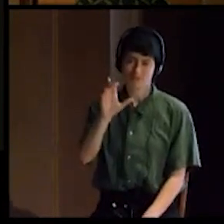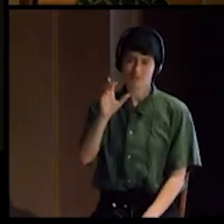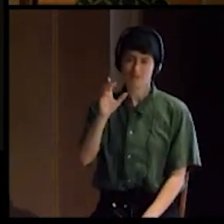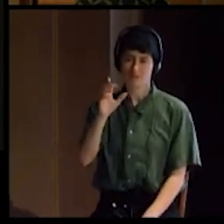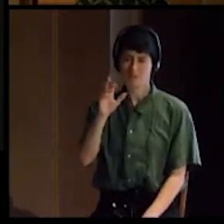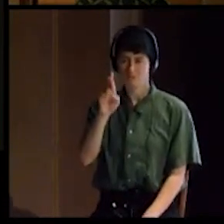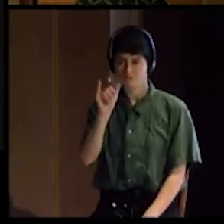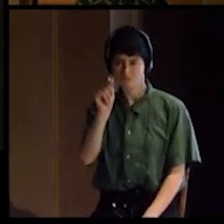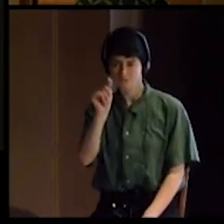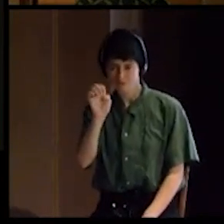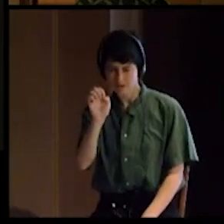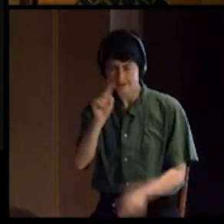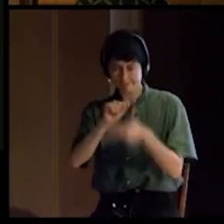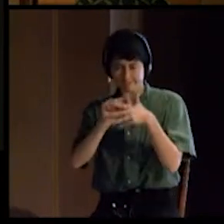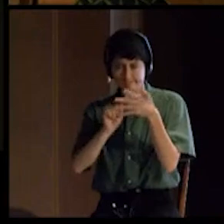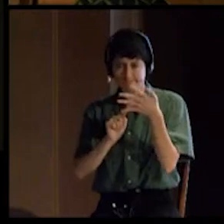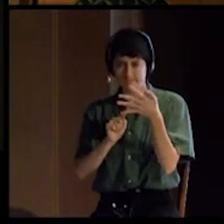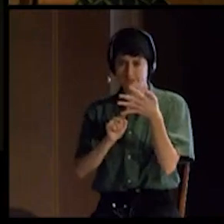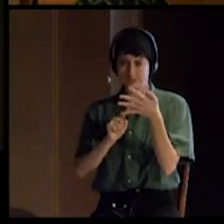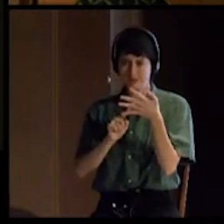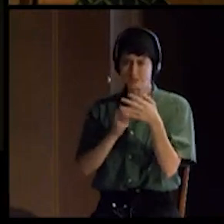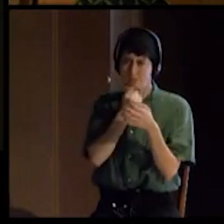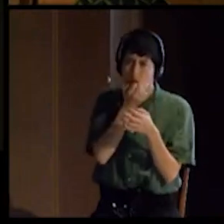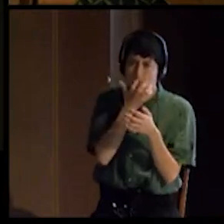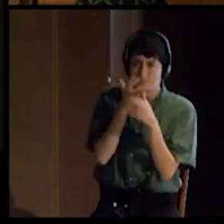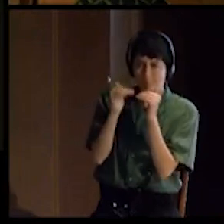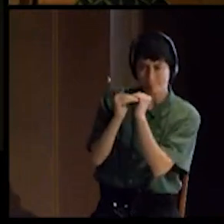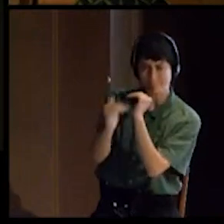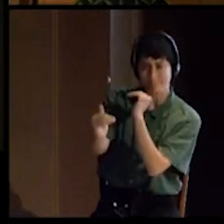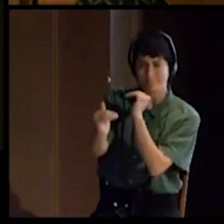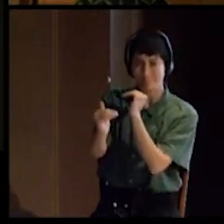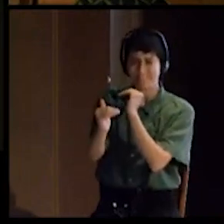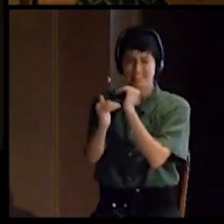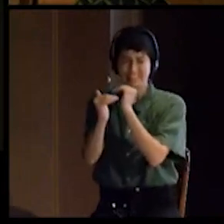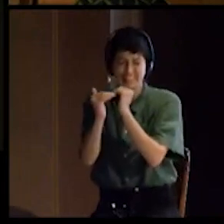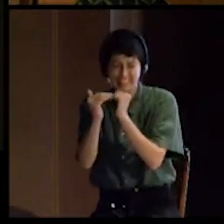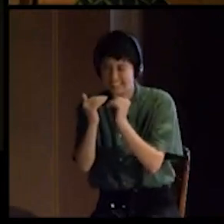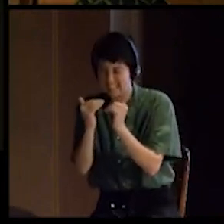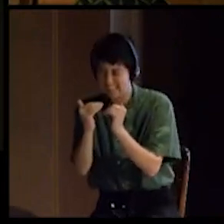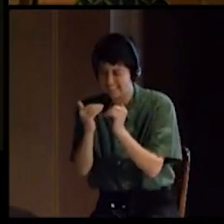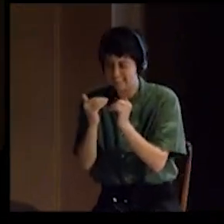And I guess no one's perfect. But let's go through some Feather 101